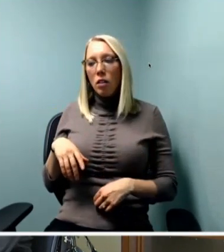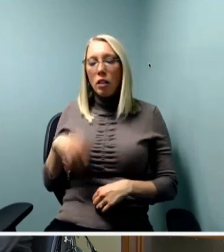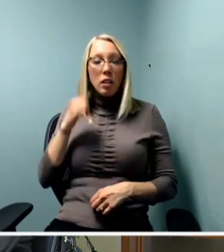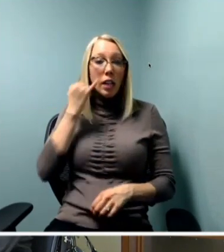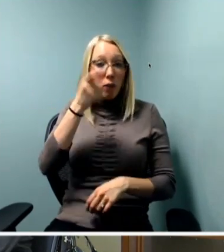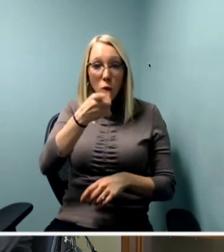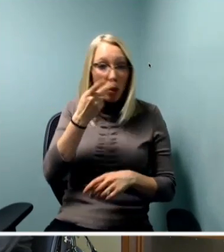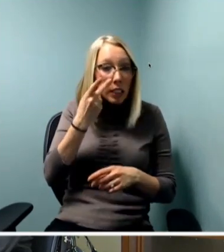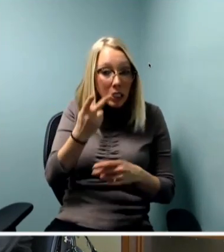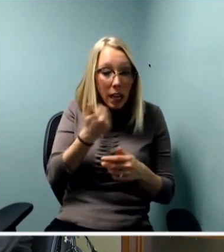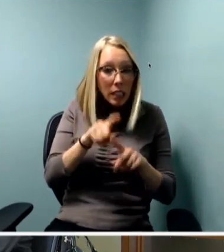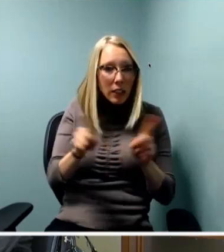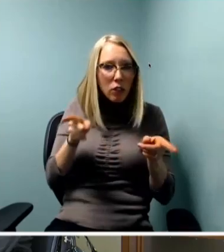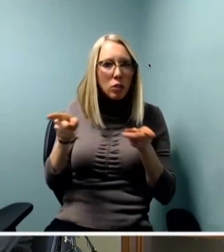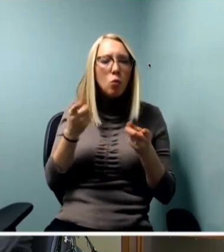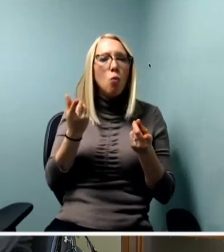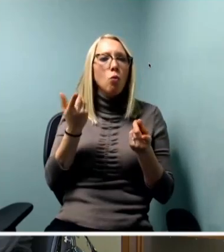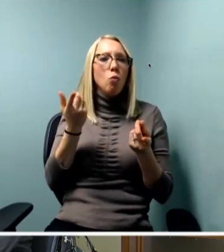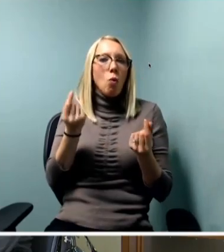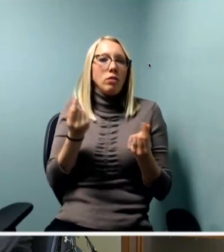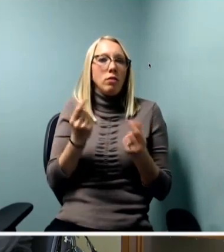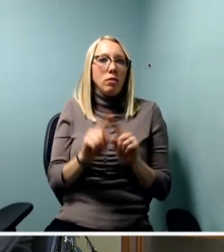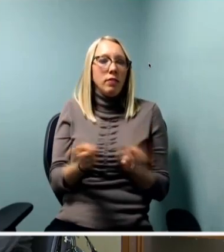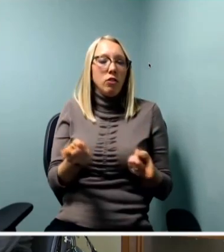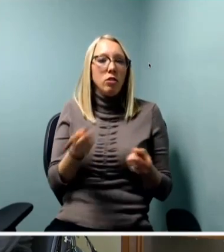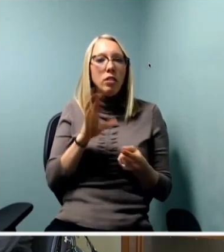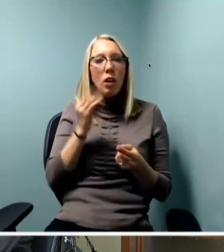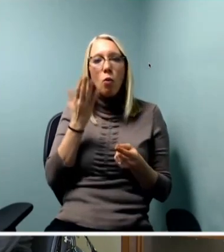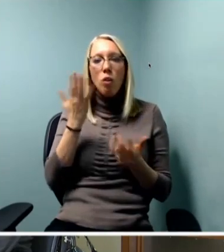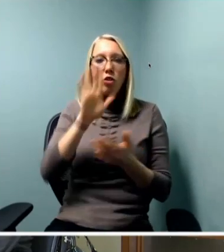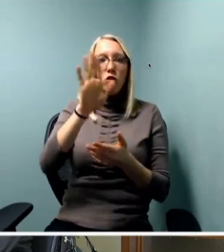And what is your call to action?